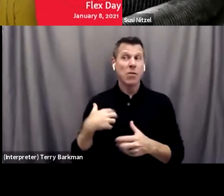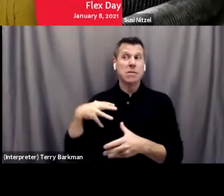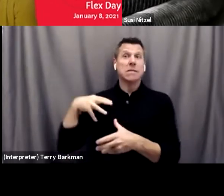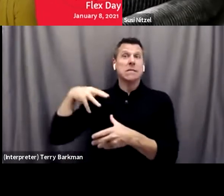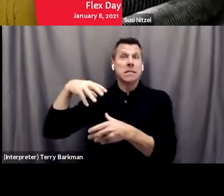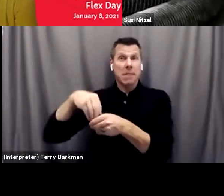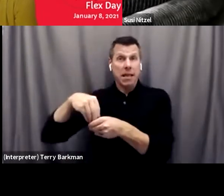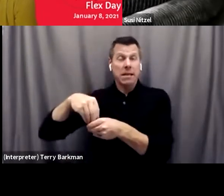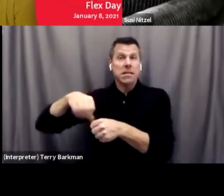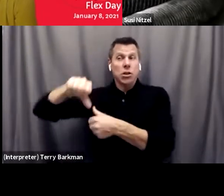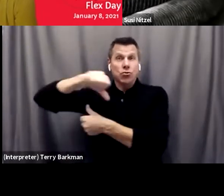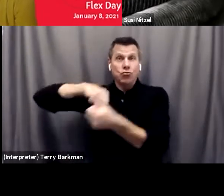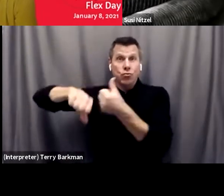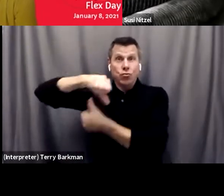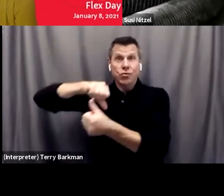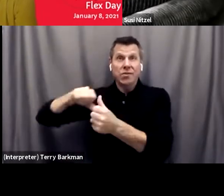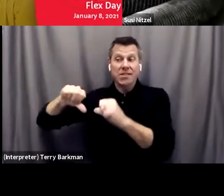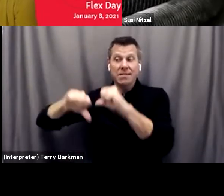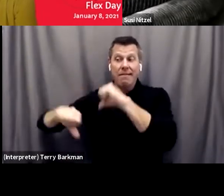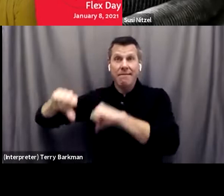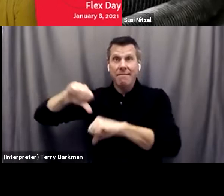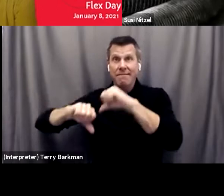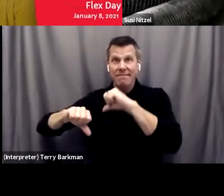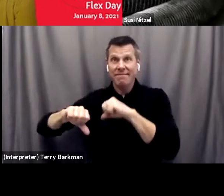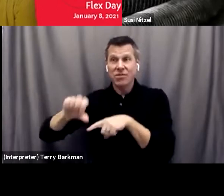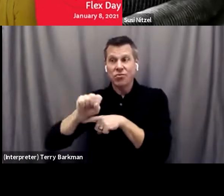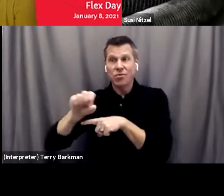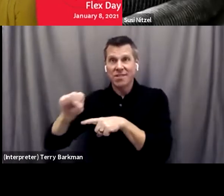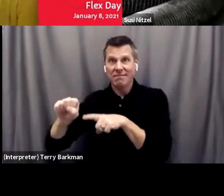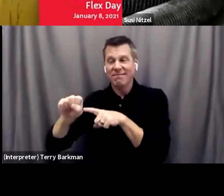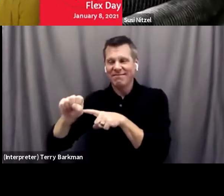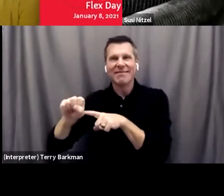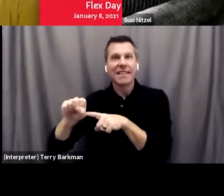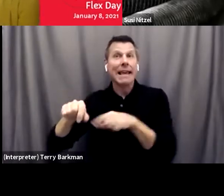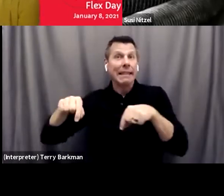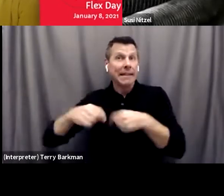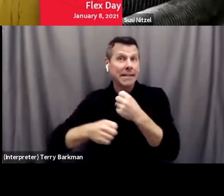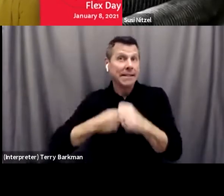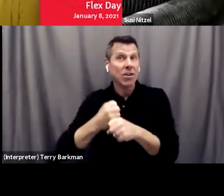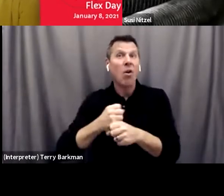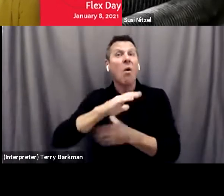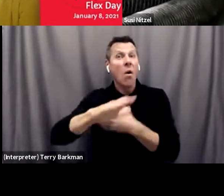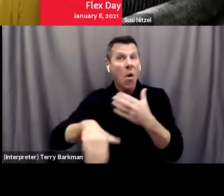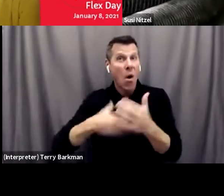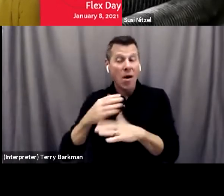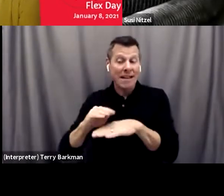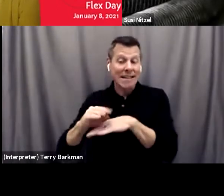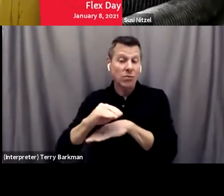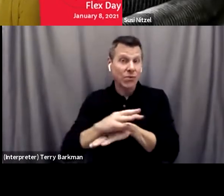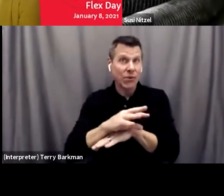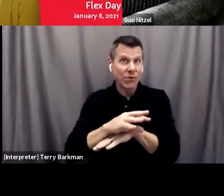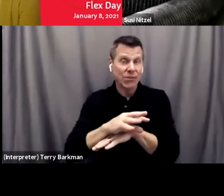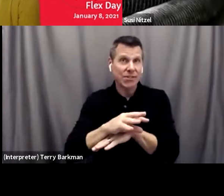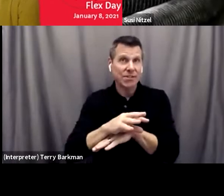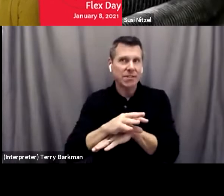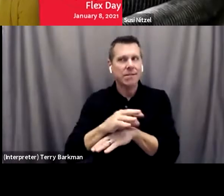sciences. And this year, actually, all counselors are now and I say all counselors, all counselors that were embedded elsewhere,